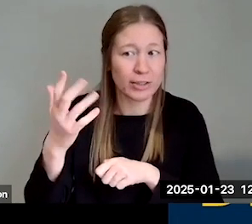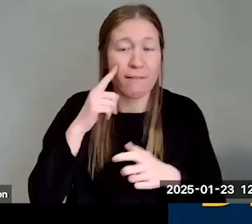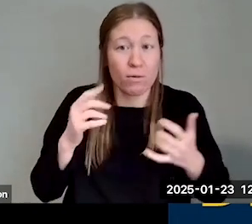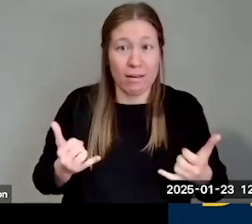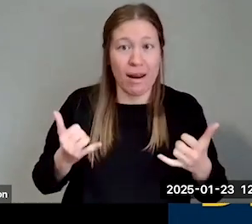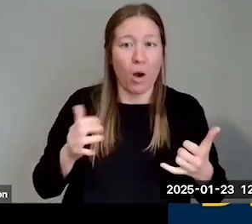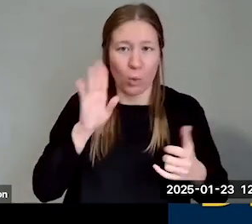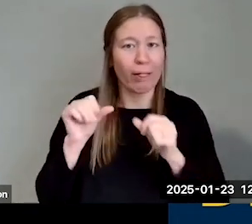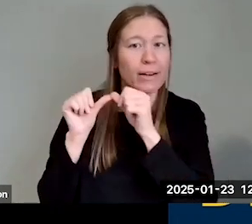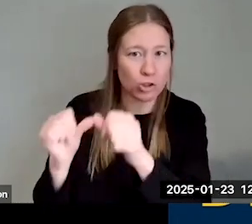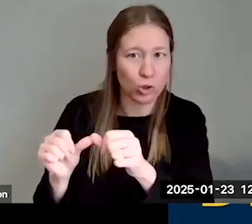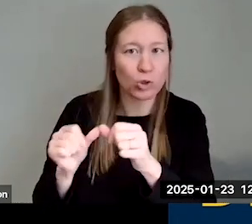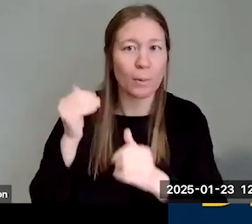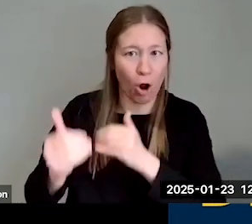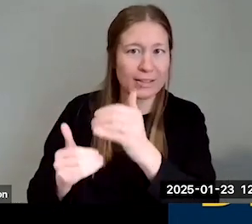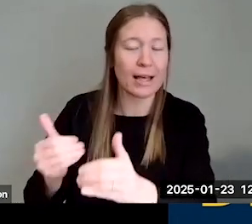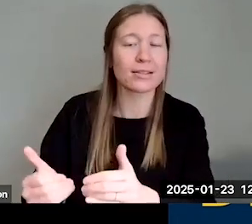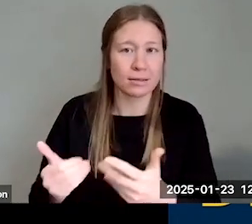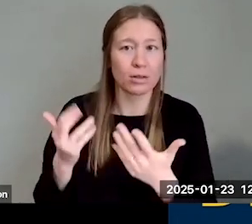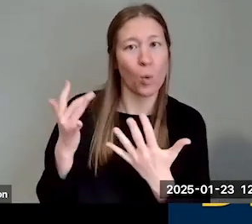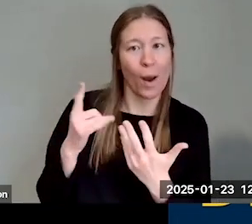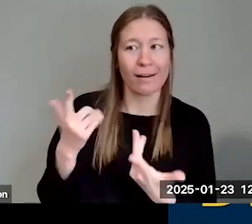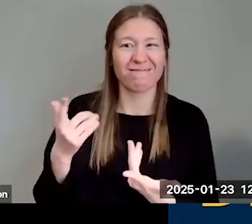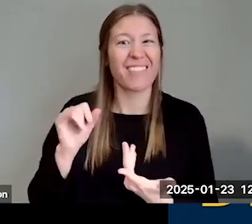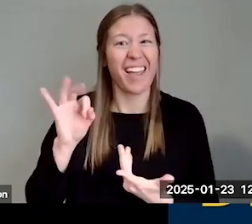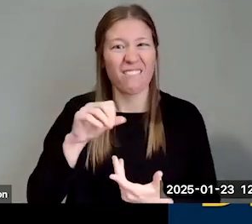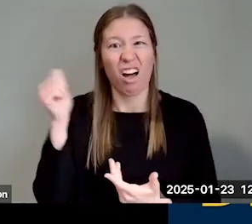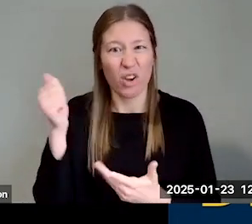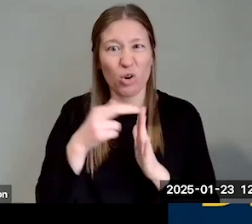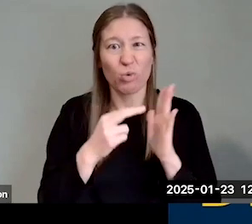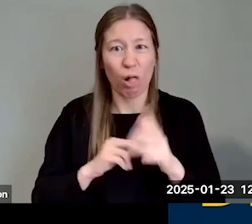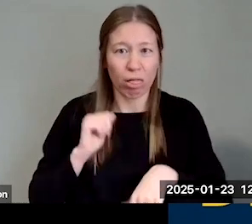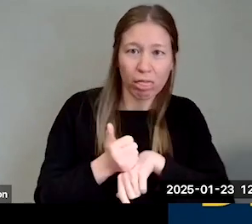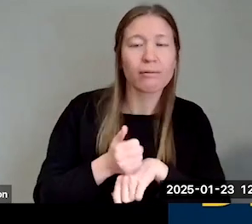until we hear otherwise. So we'll have some information in this PowerPoint